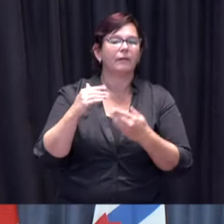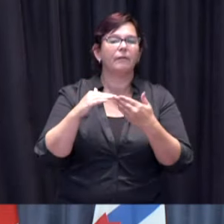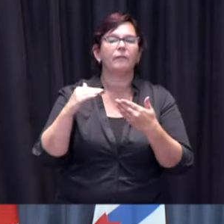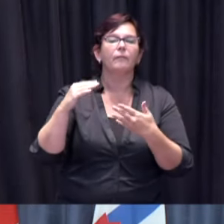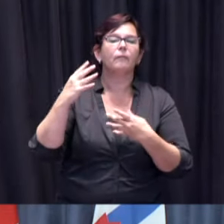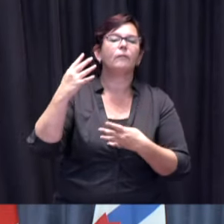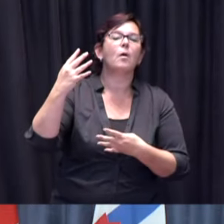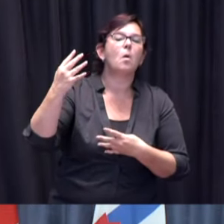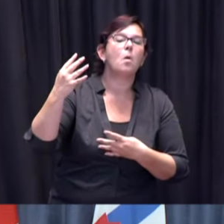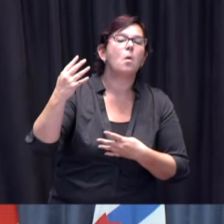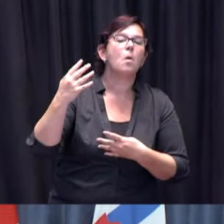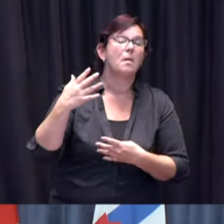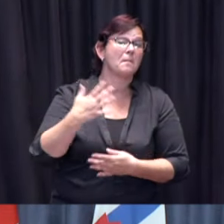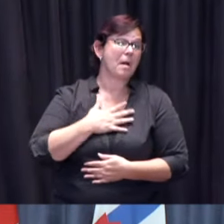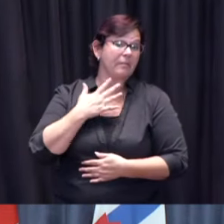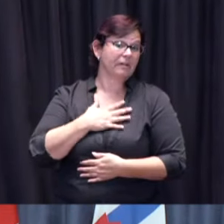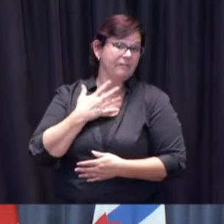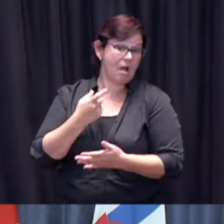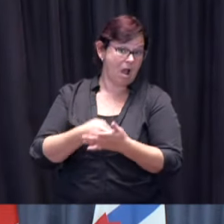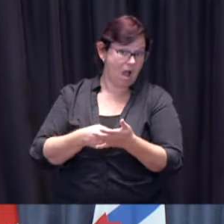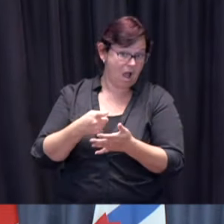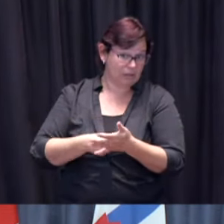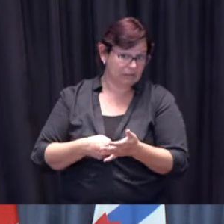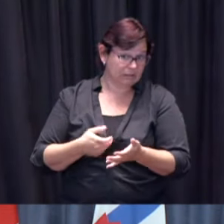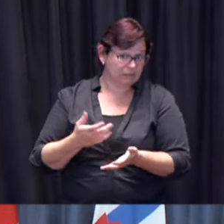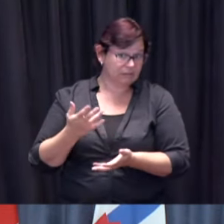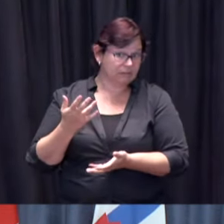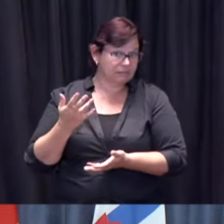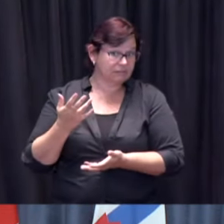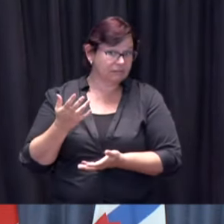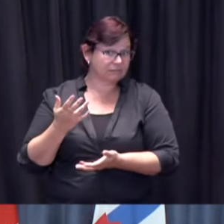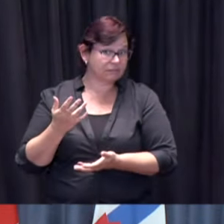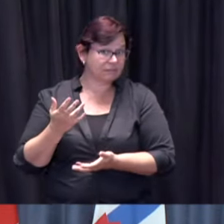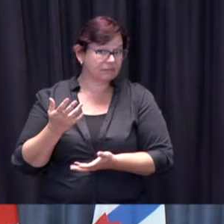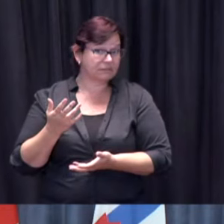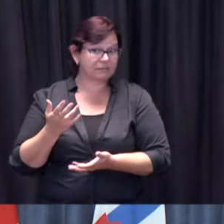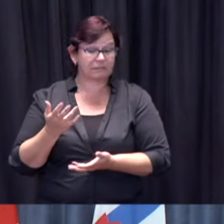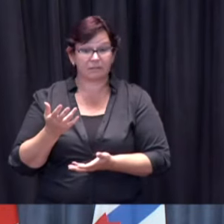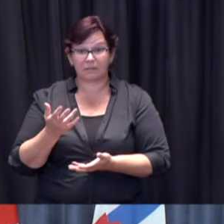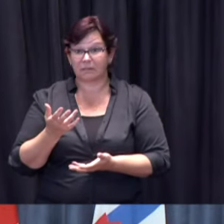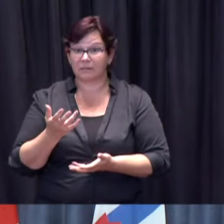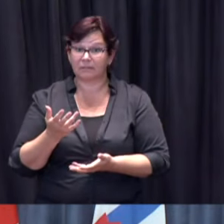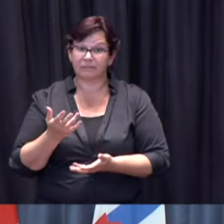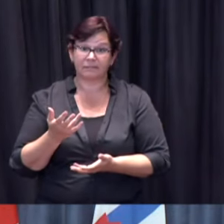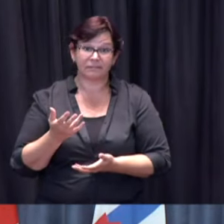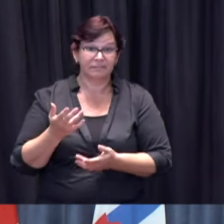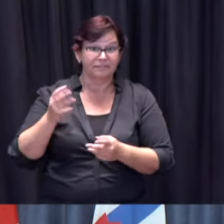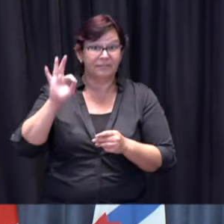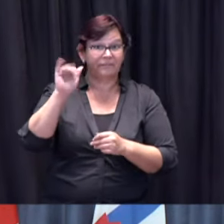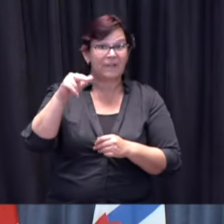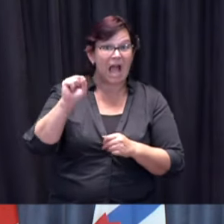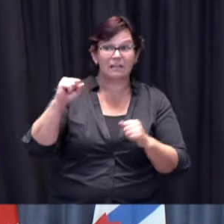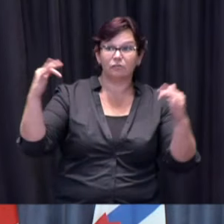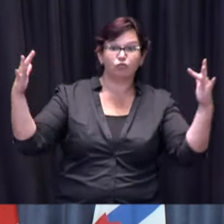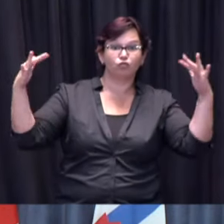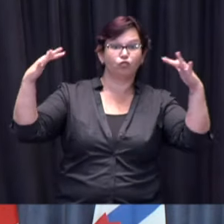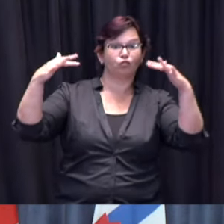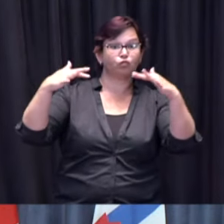For fans who usually gather in the square or at a bar to watch what do you say to those fans who might be tempted to get together to watch?